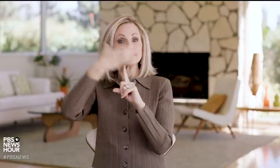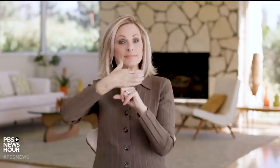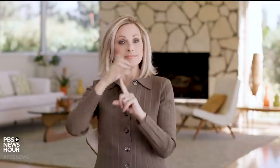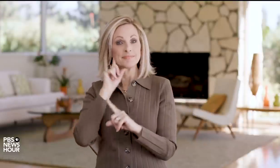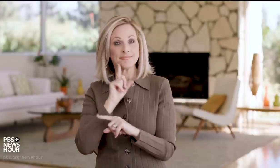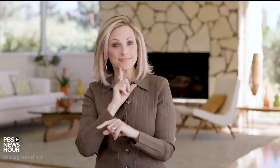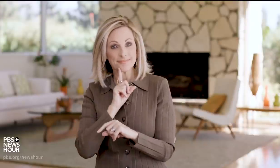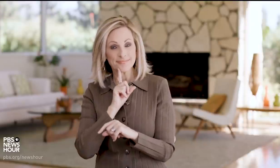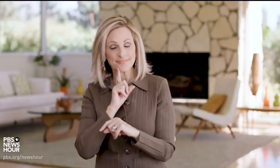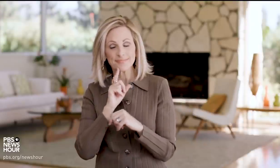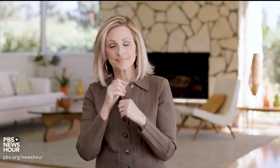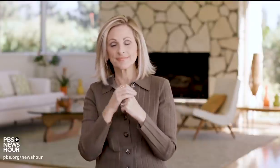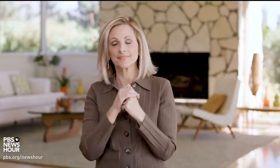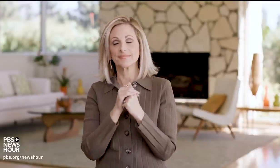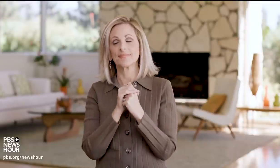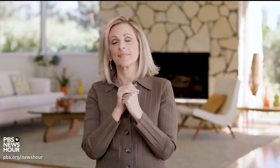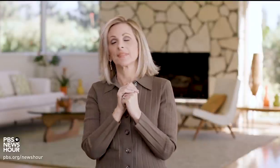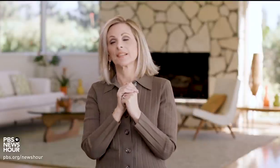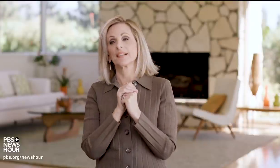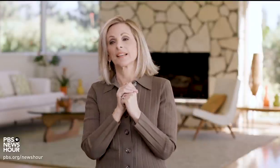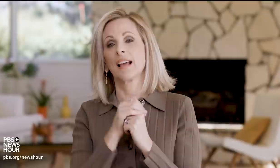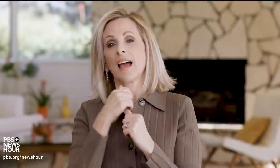playing deaf